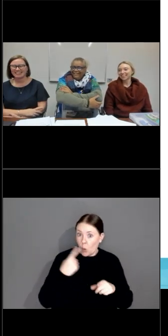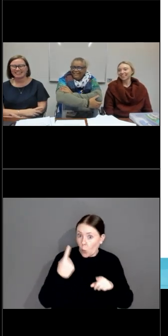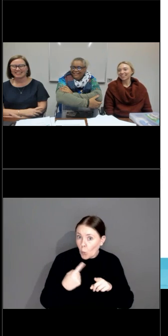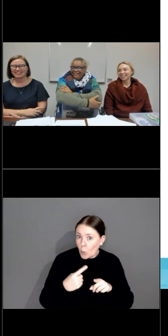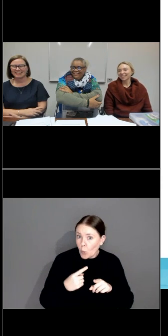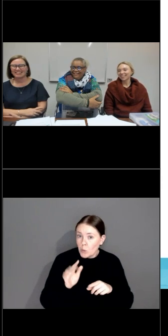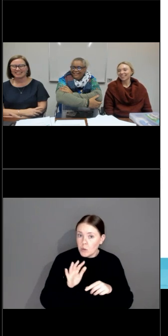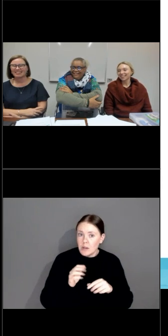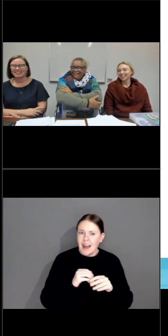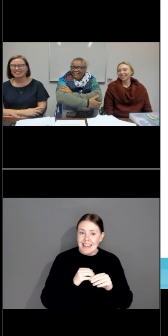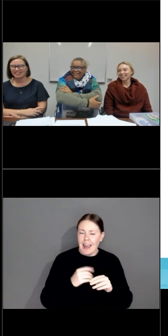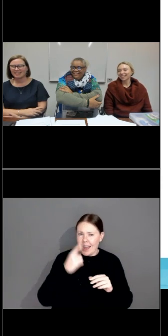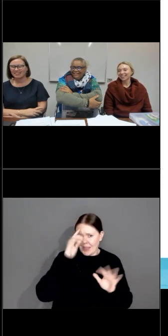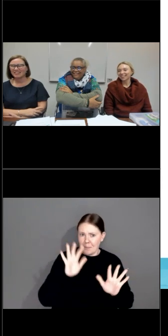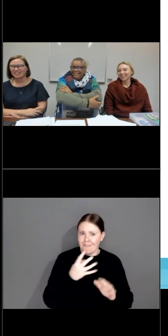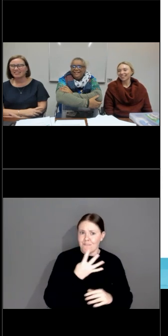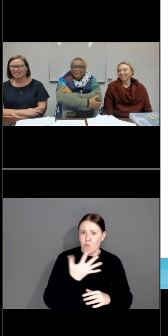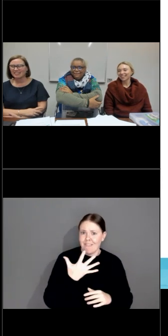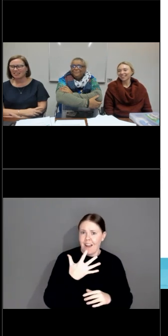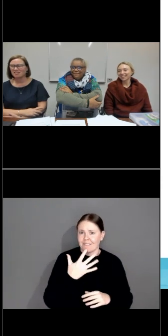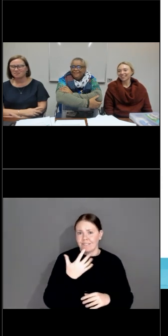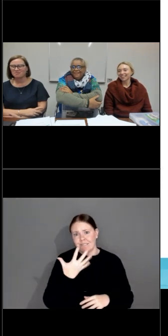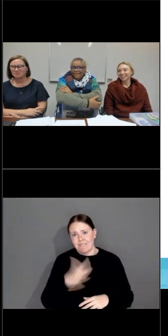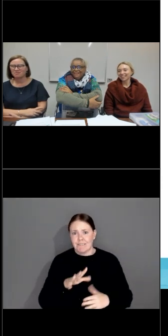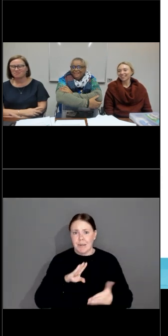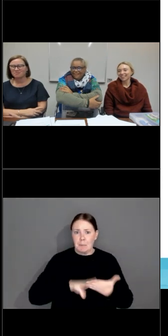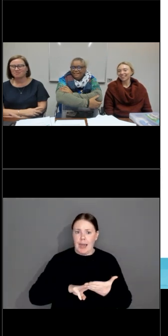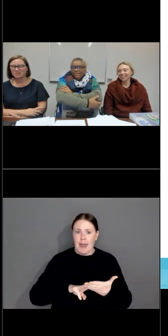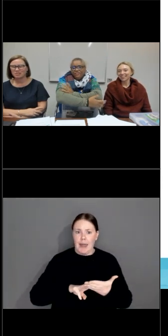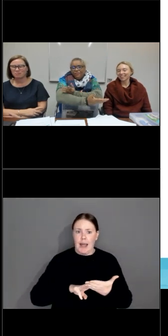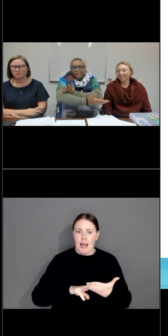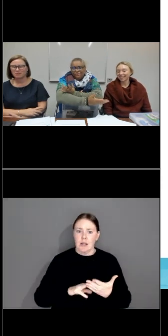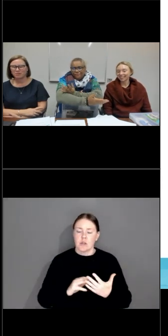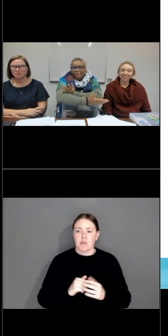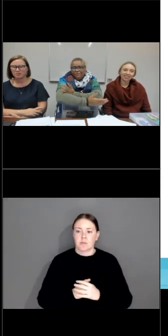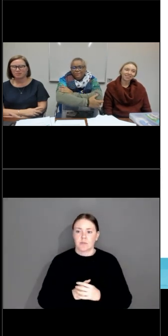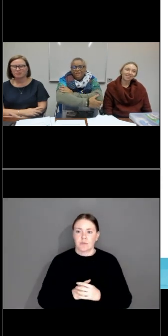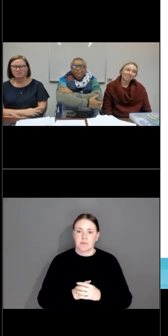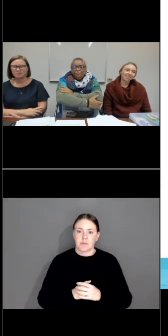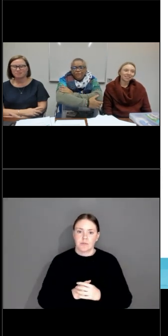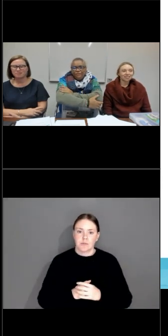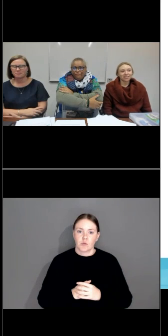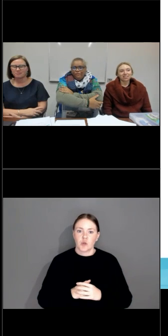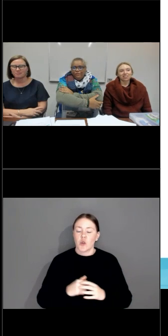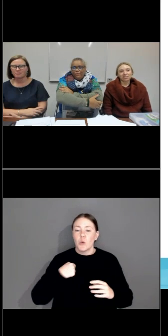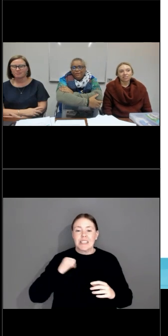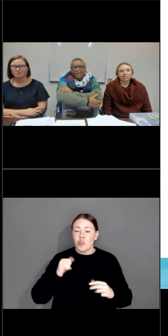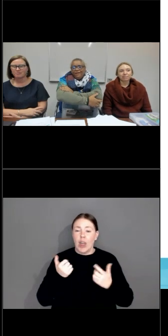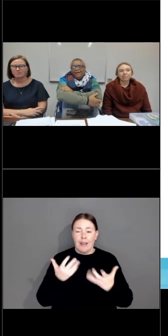45 50 minutes so gets out pretty quick yeah so brief overview we give you a brief overview um